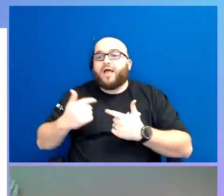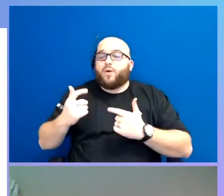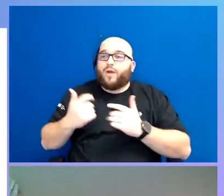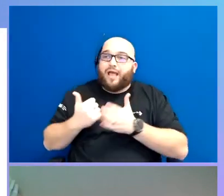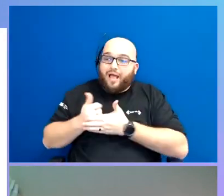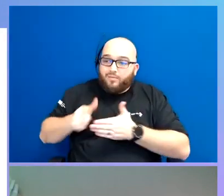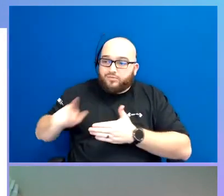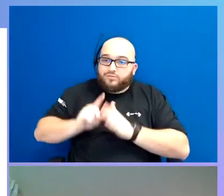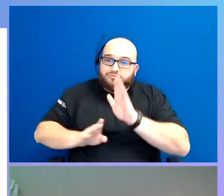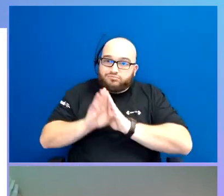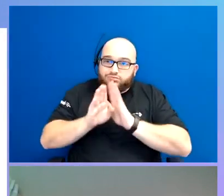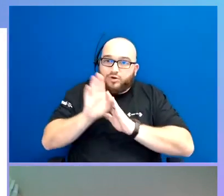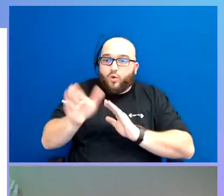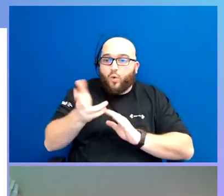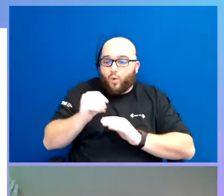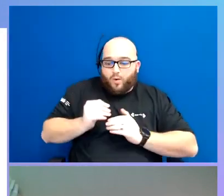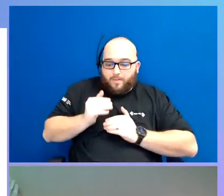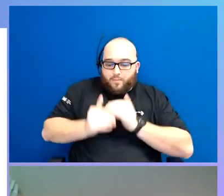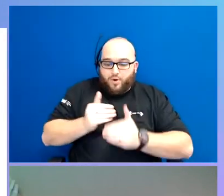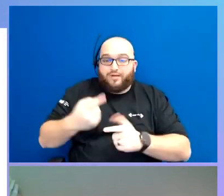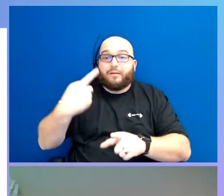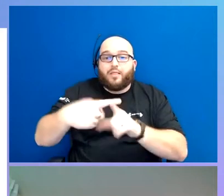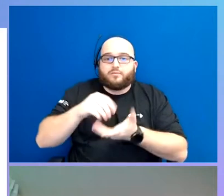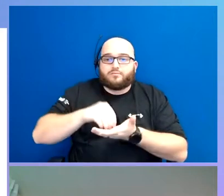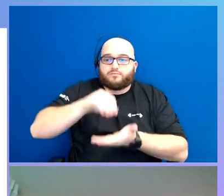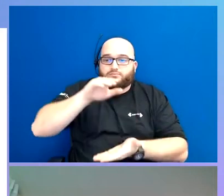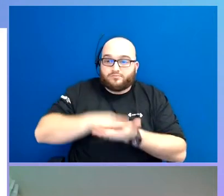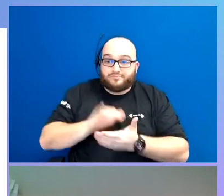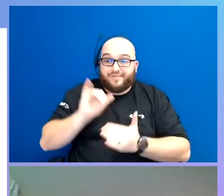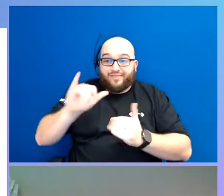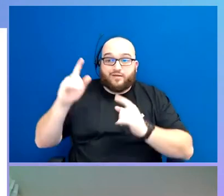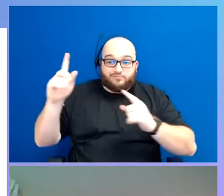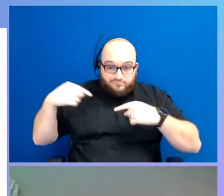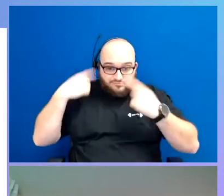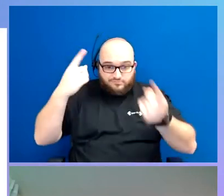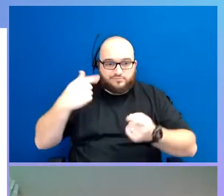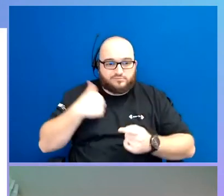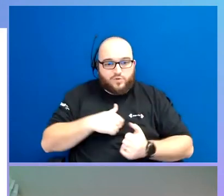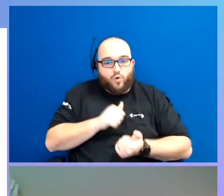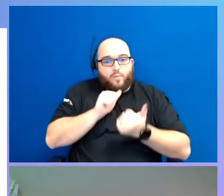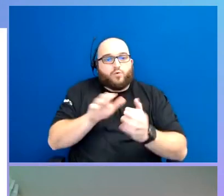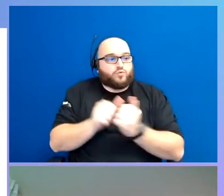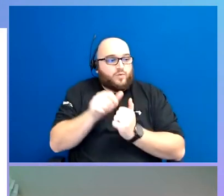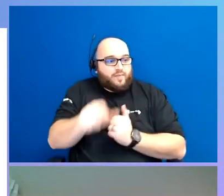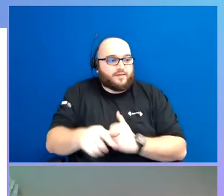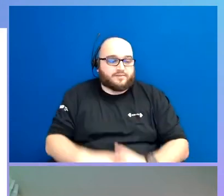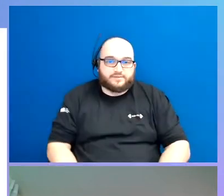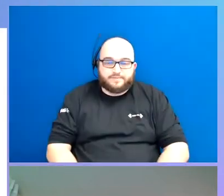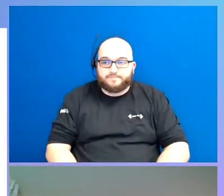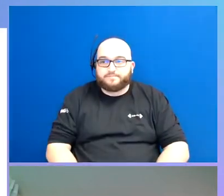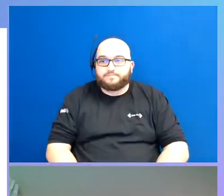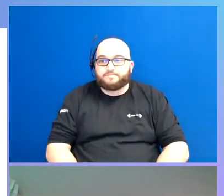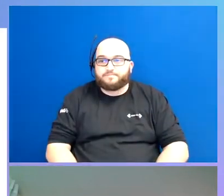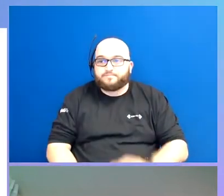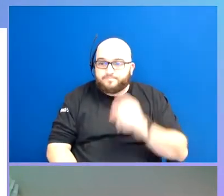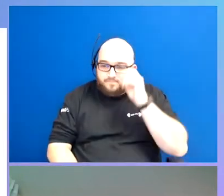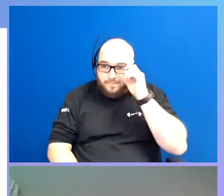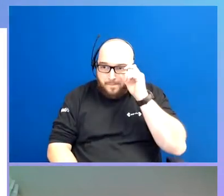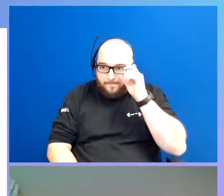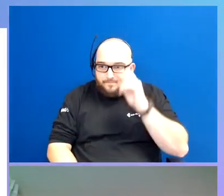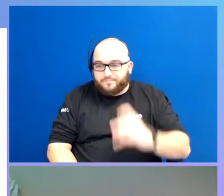um, that's been our approach.